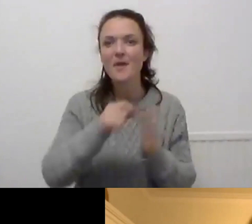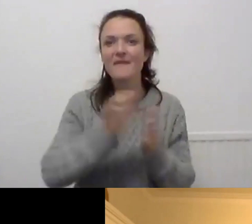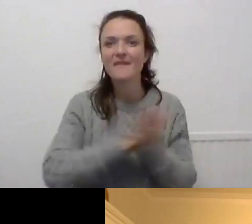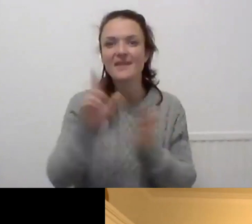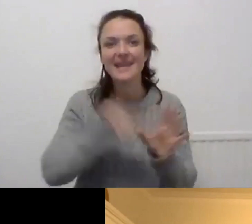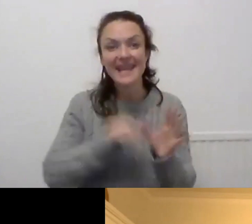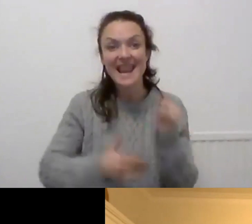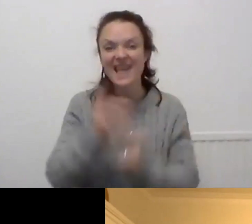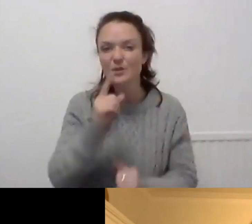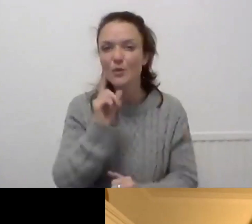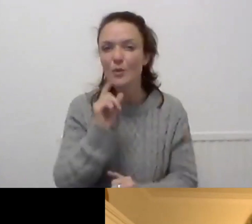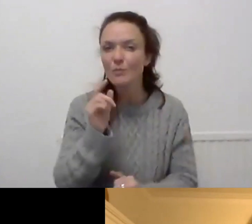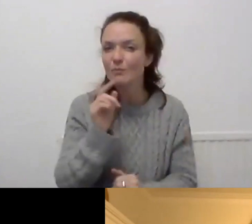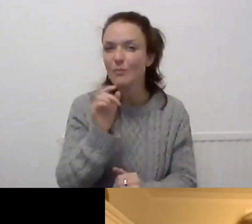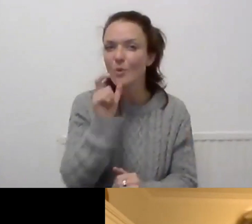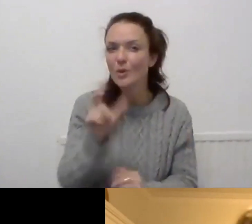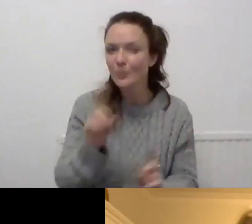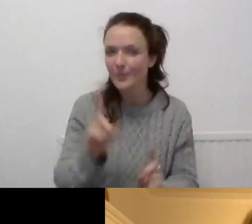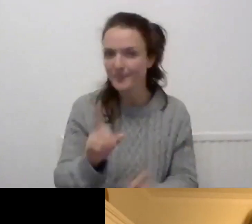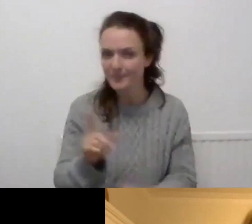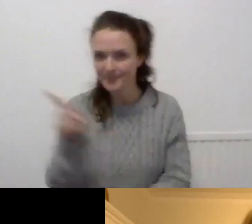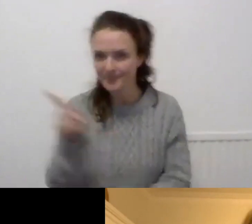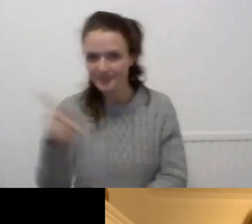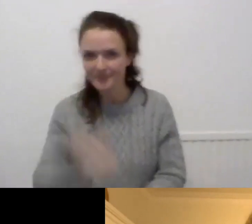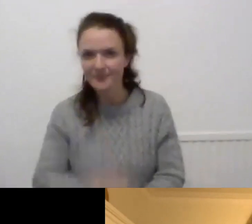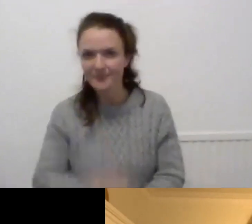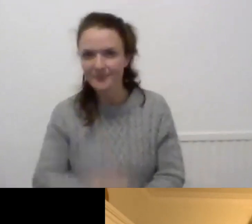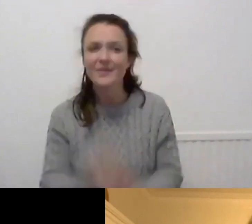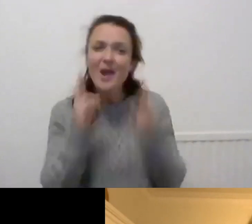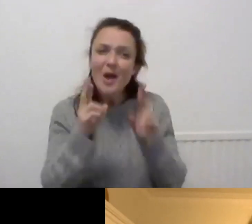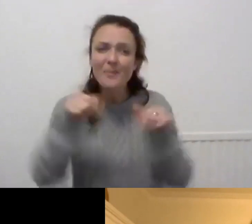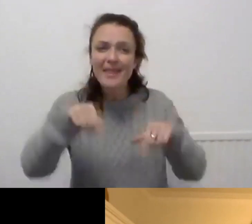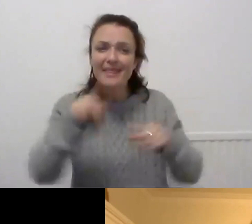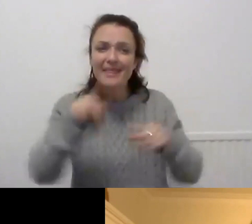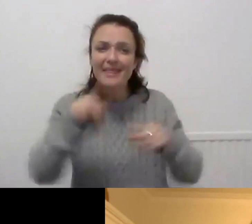hope this meeting has been helpful for people and has clarified some of the uncertainties.